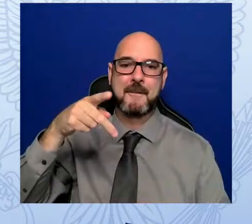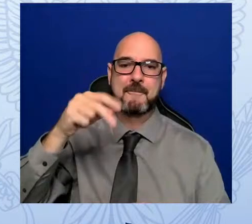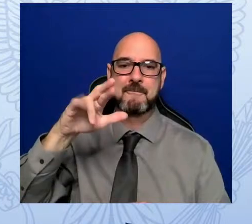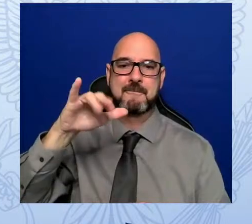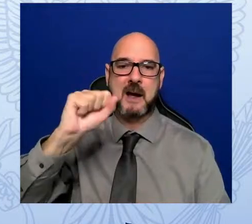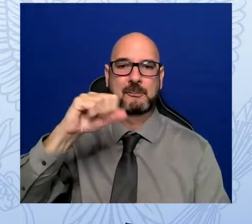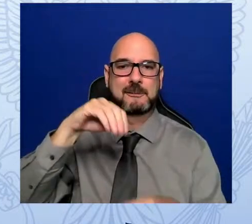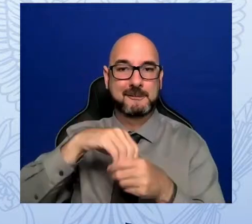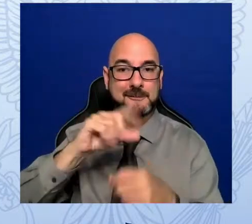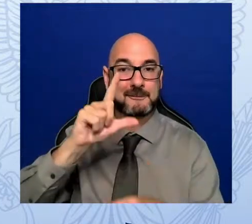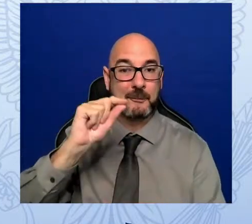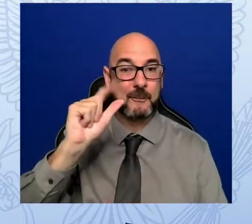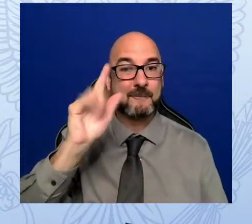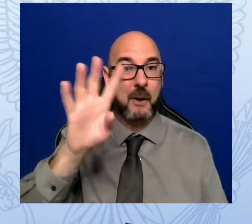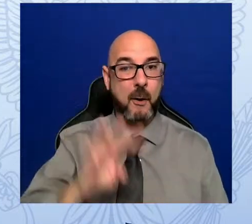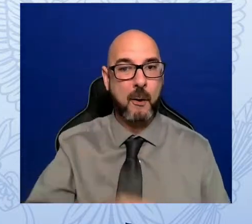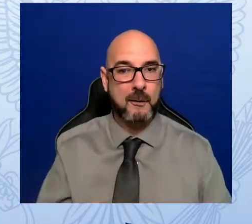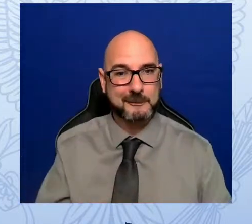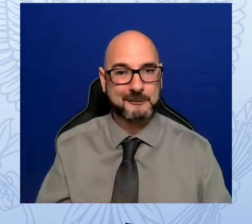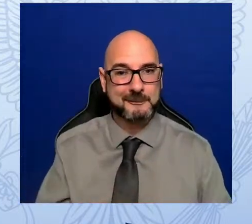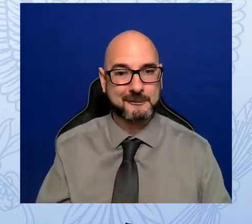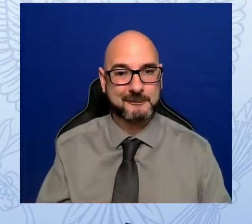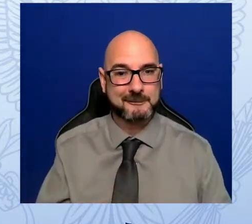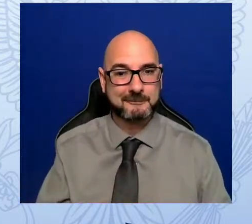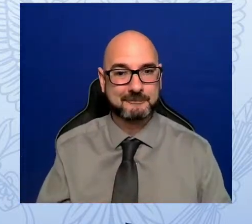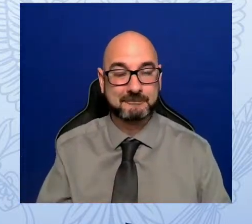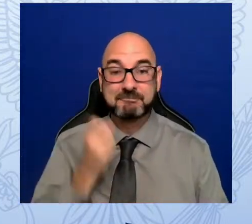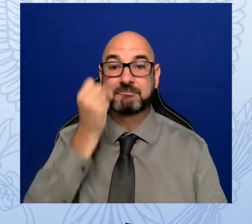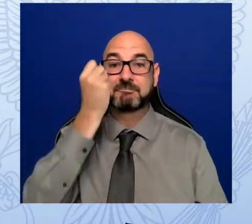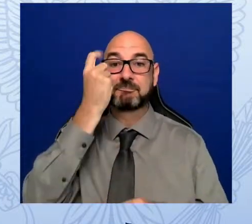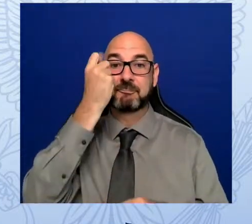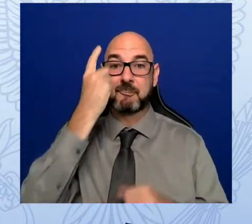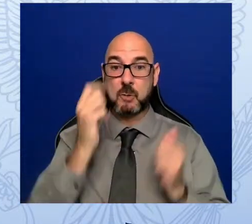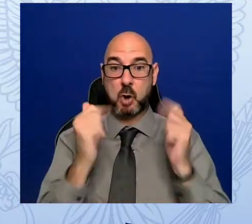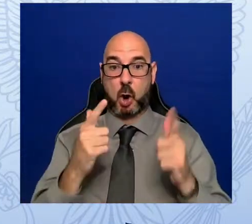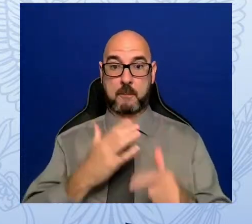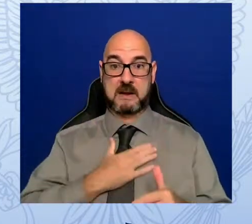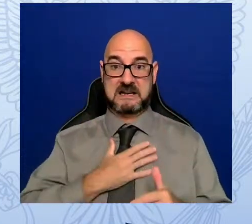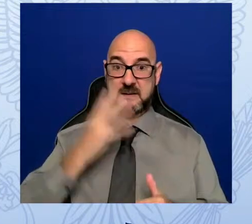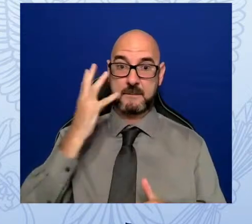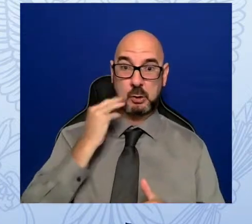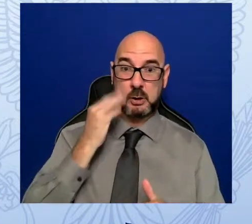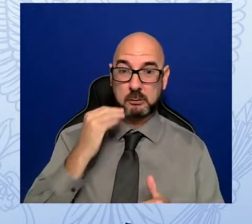In all of these endeavors, I aim to inspire young people, especially military families,